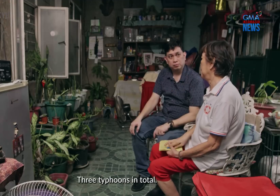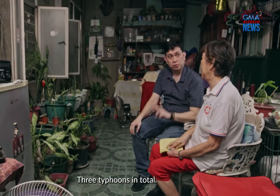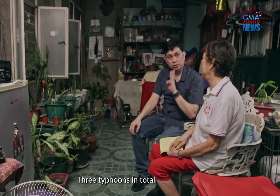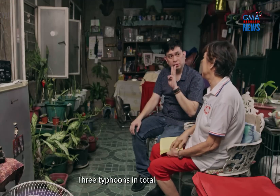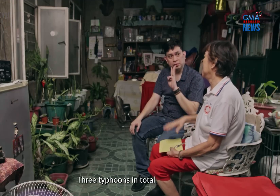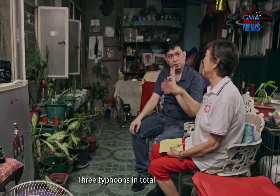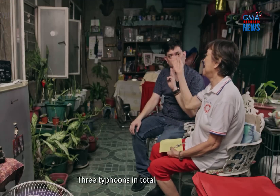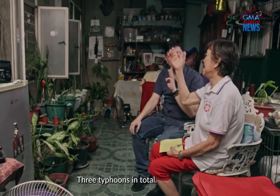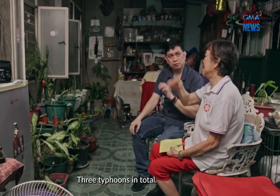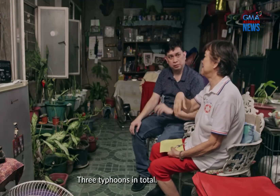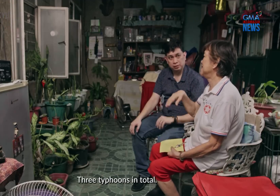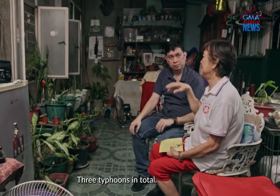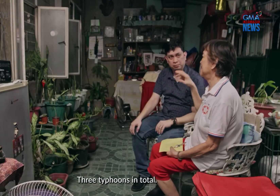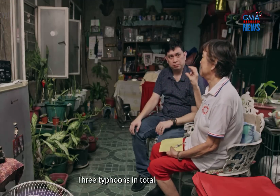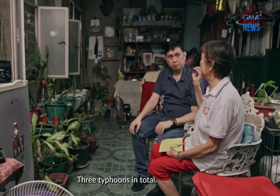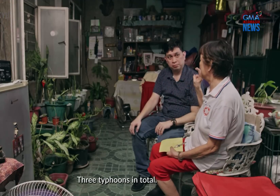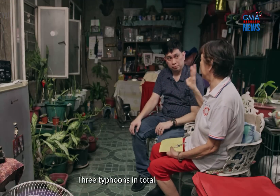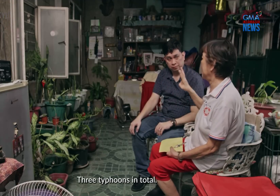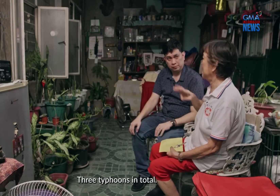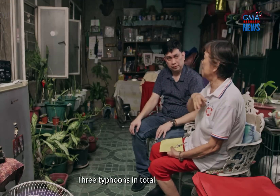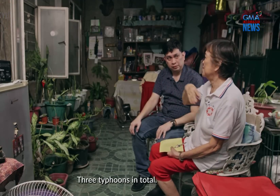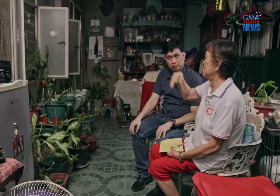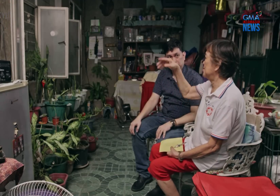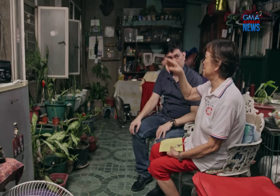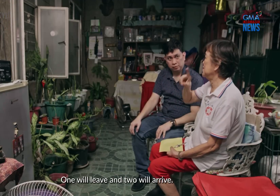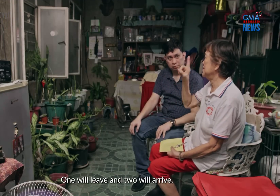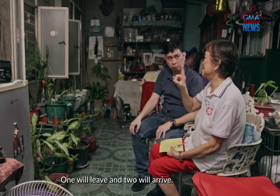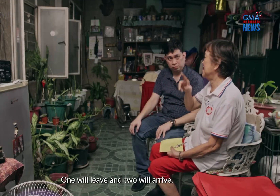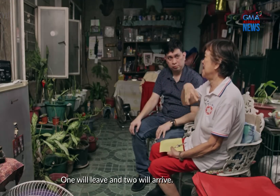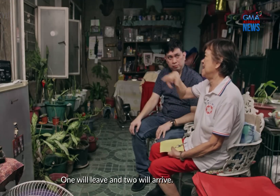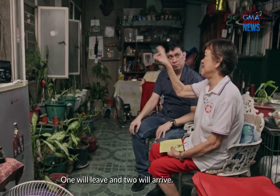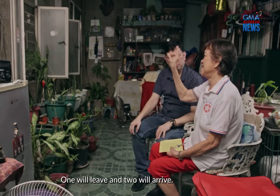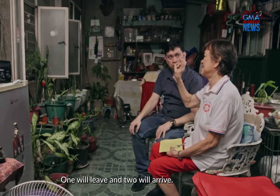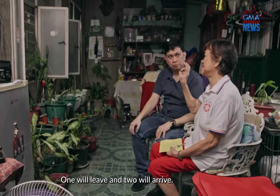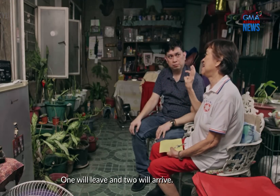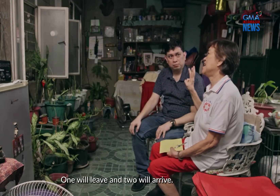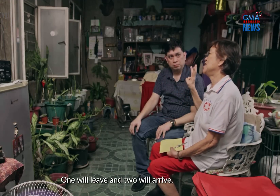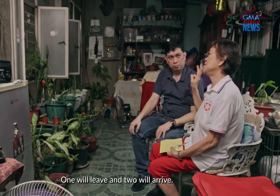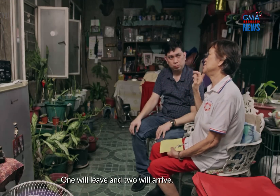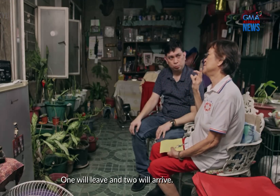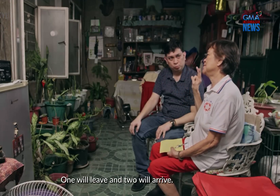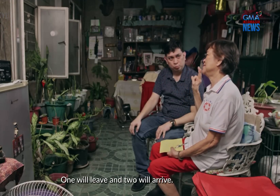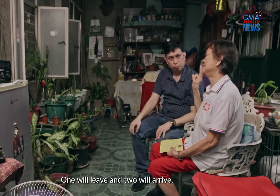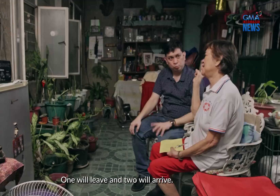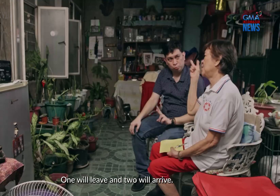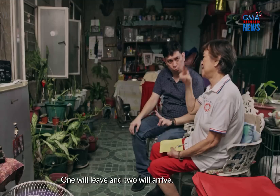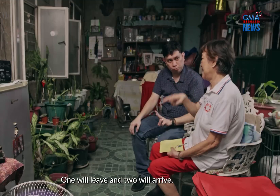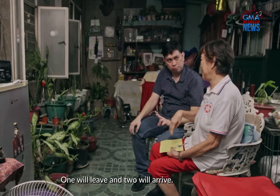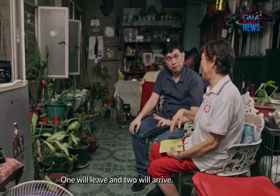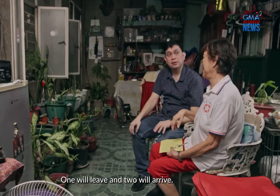Nika. After two days, another one will arrive.